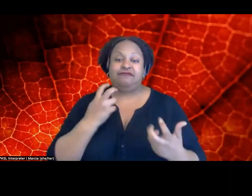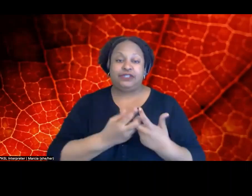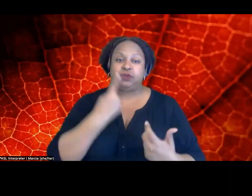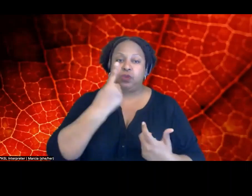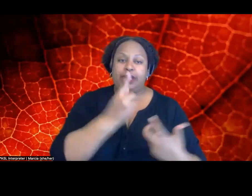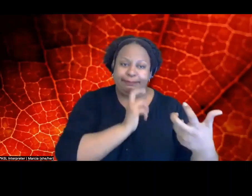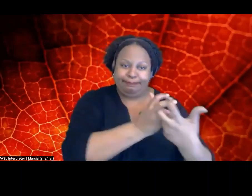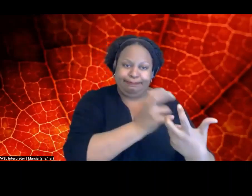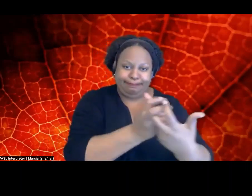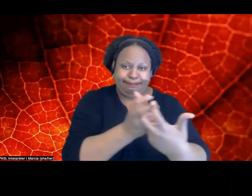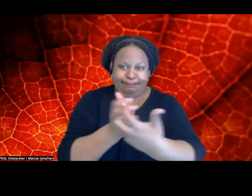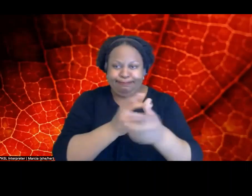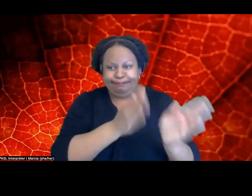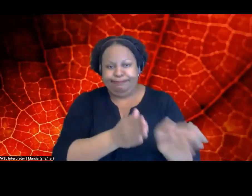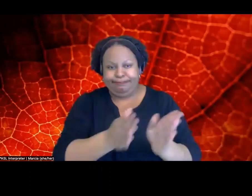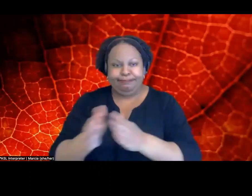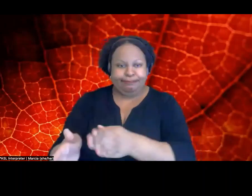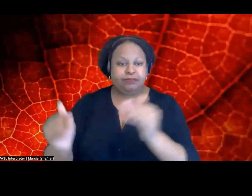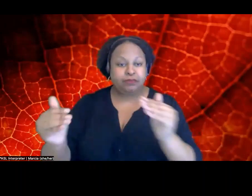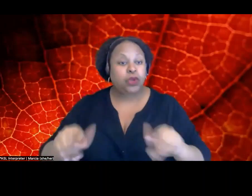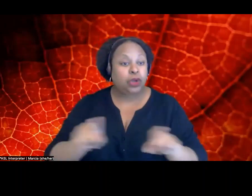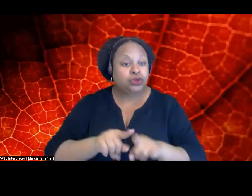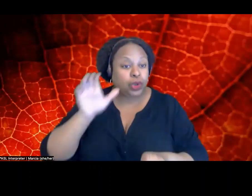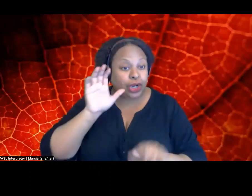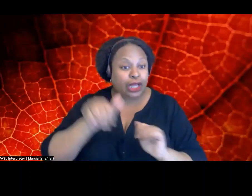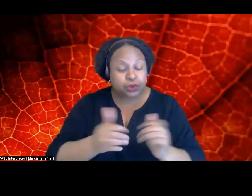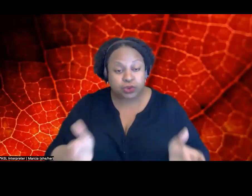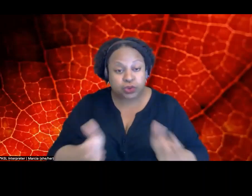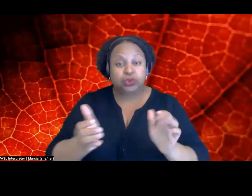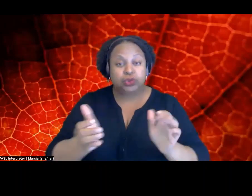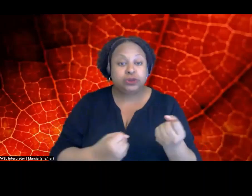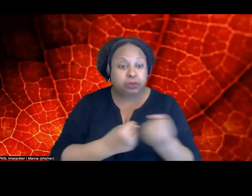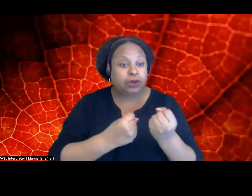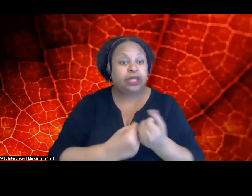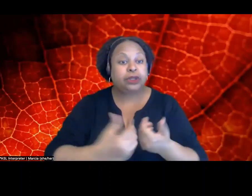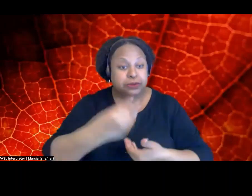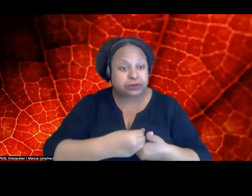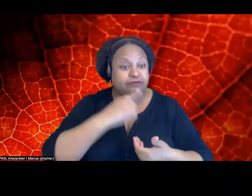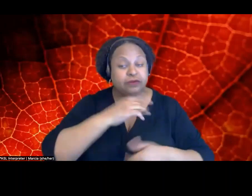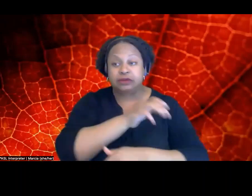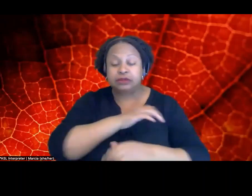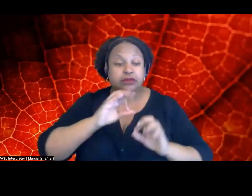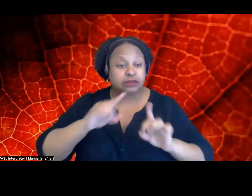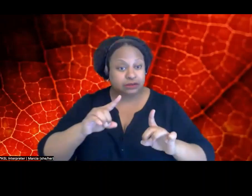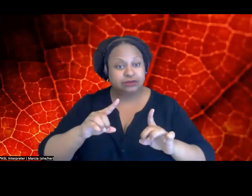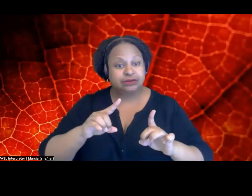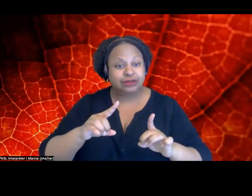We also heard how to support inclusivity in clinical education by using a practicum